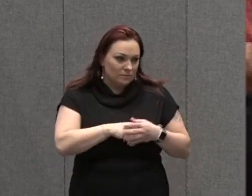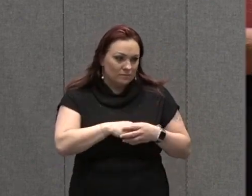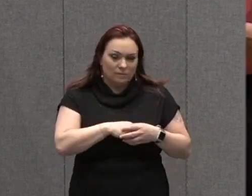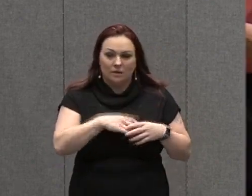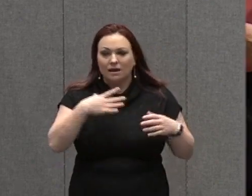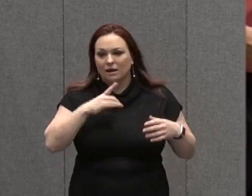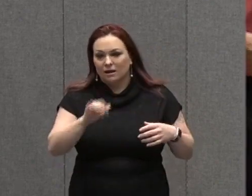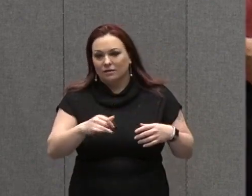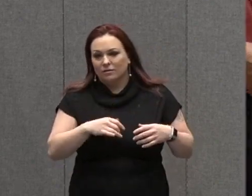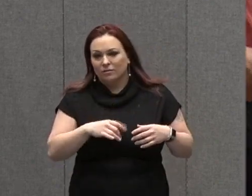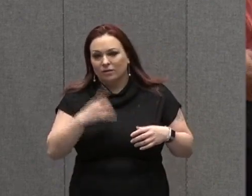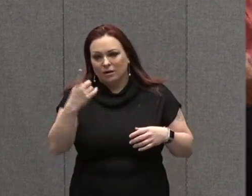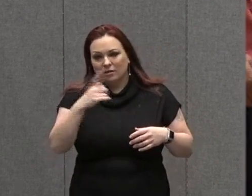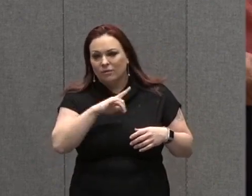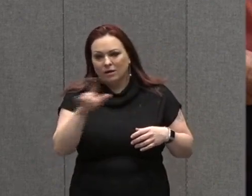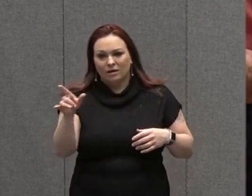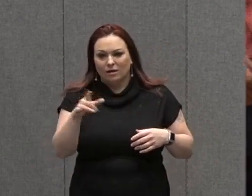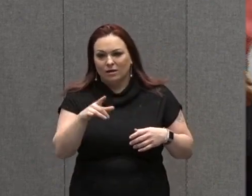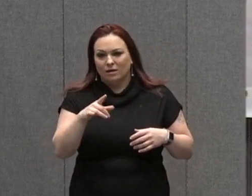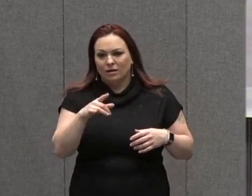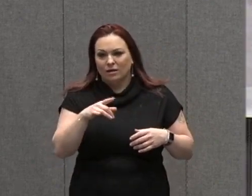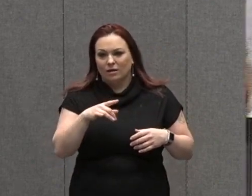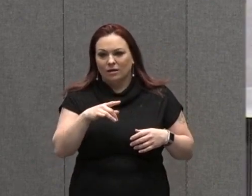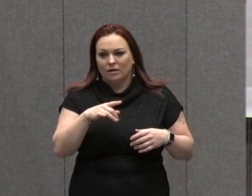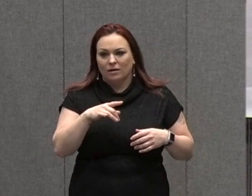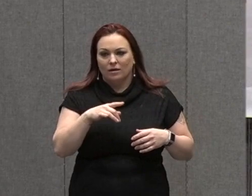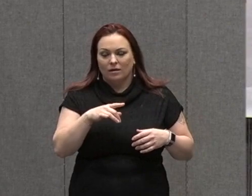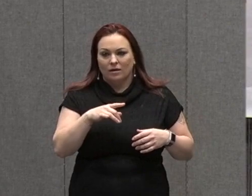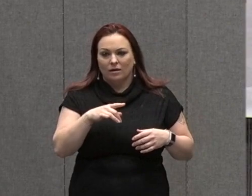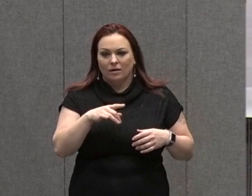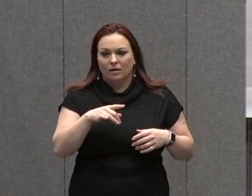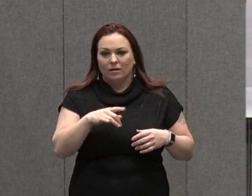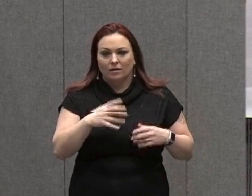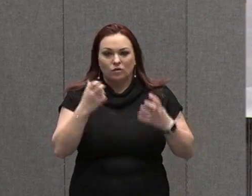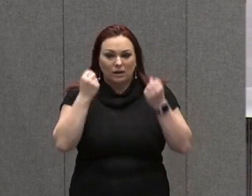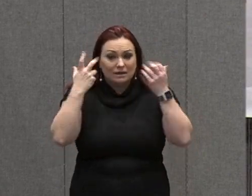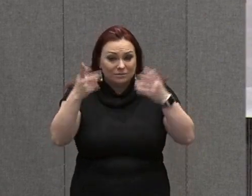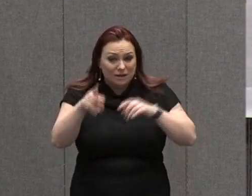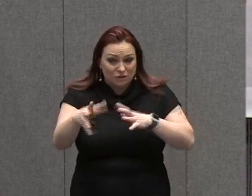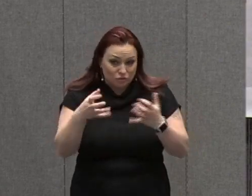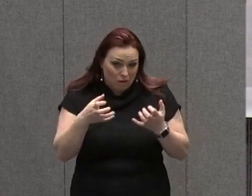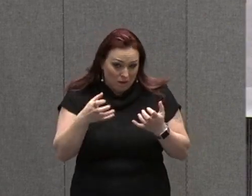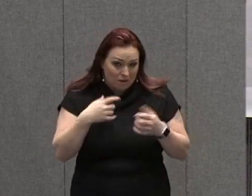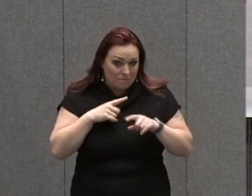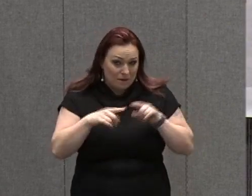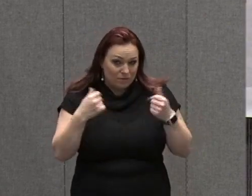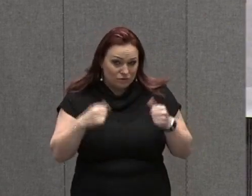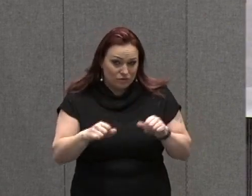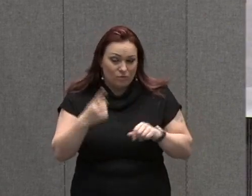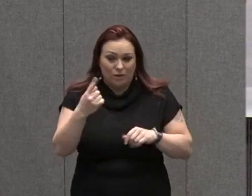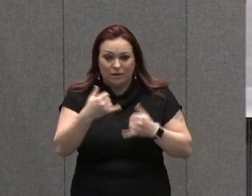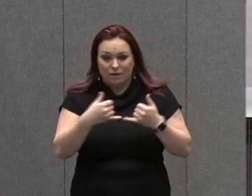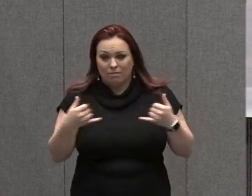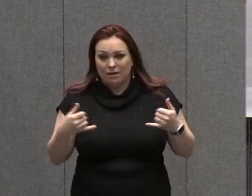And just one line right? We'll just do one line and you can do as many as you want, but I thought we could try it with just one line to start.